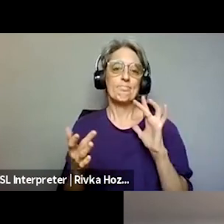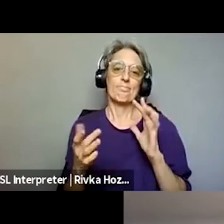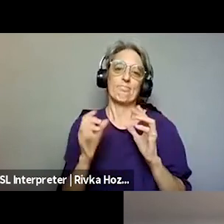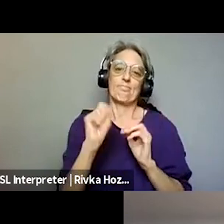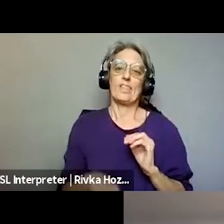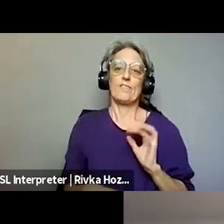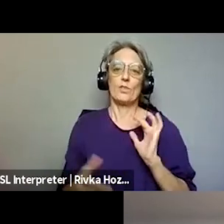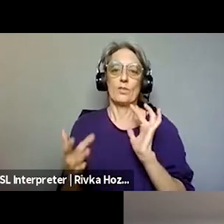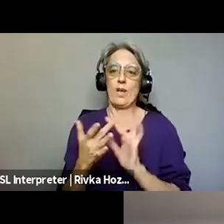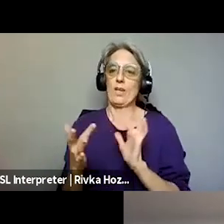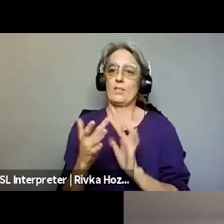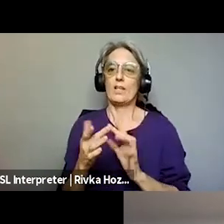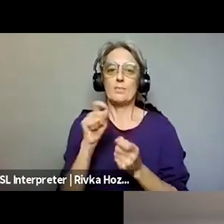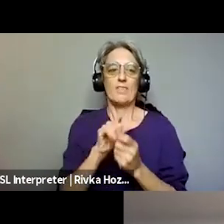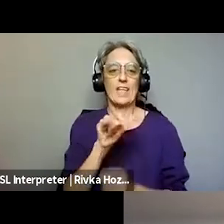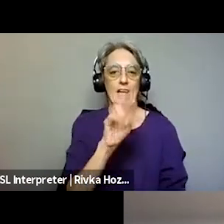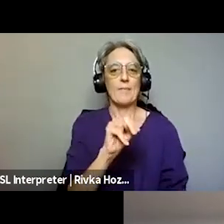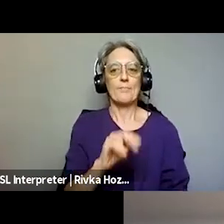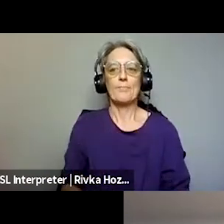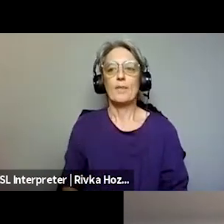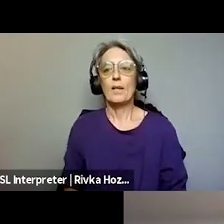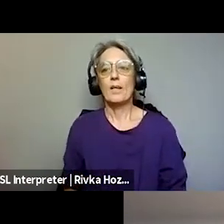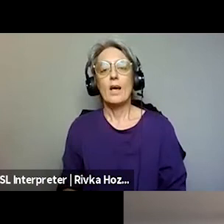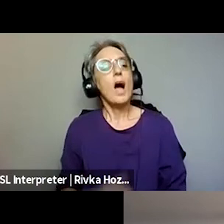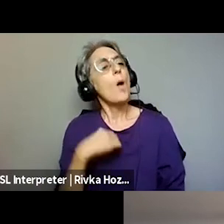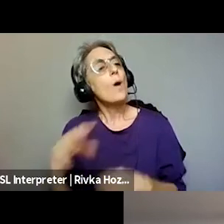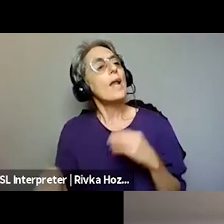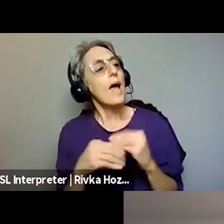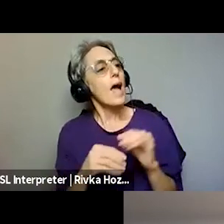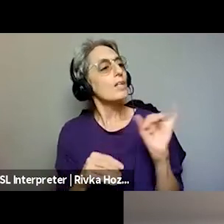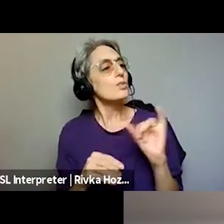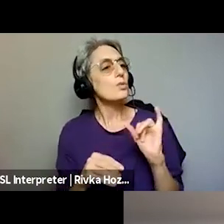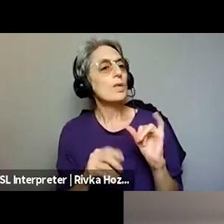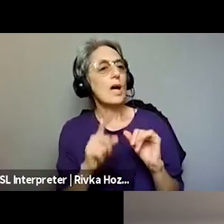[DR. MONIKA MITRA:] I just want to add to that is that what I really appreciate about sort of the